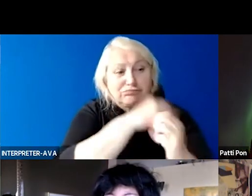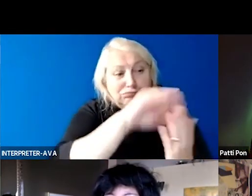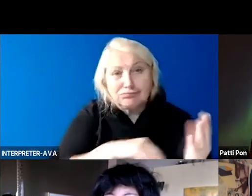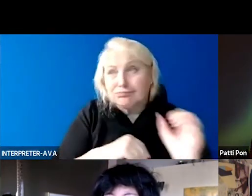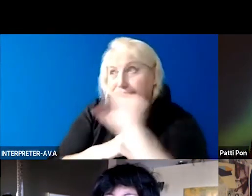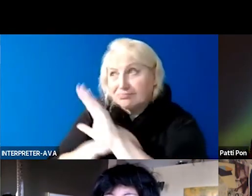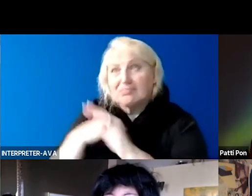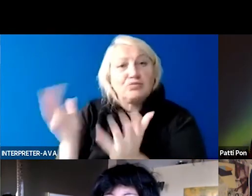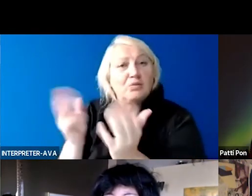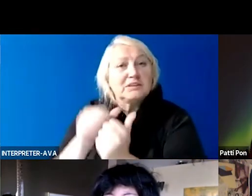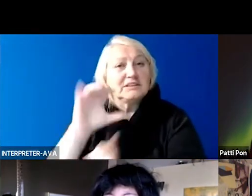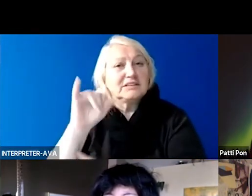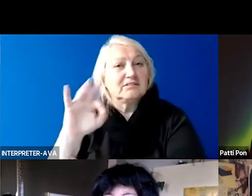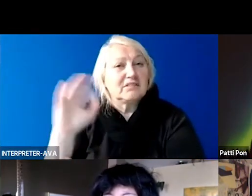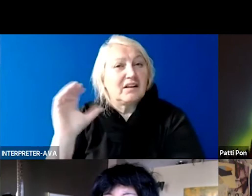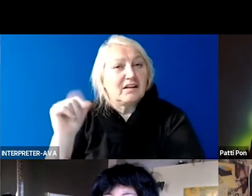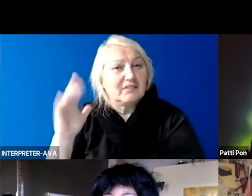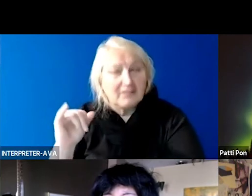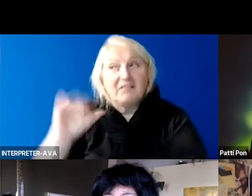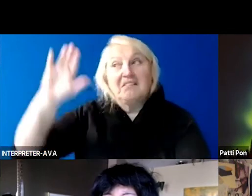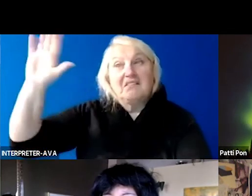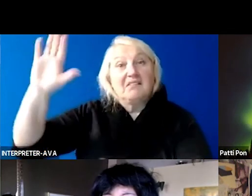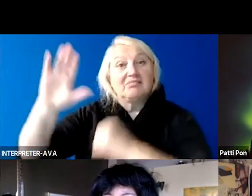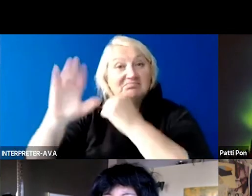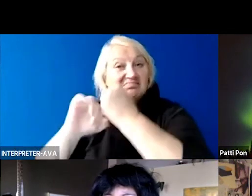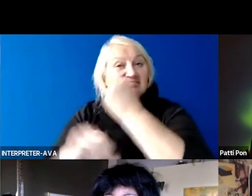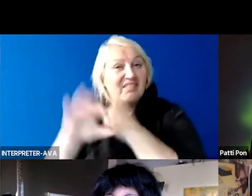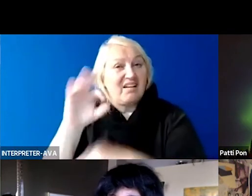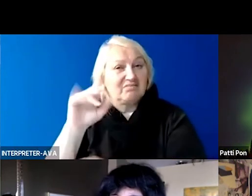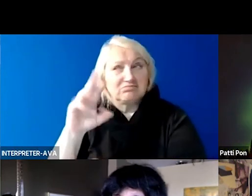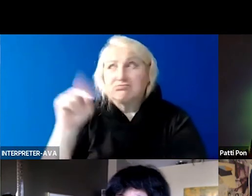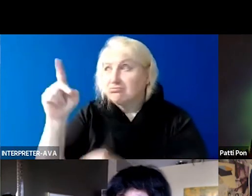and then the Calgary Foundation. From there, we were able to bolster it to Calgary Foundation,